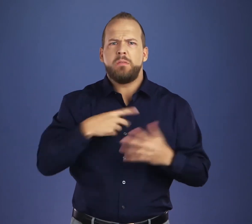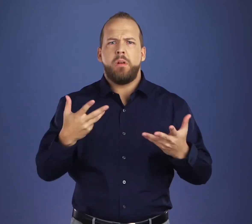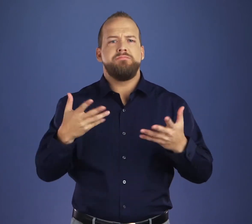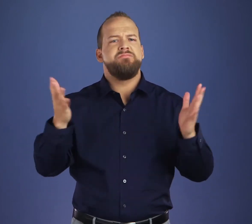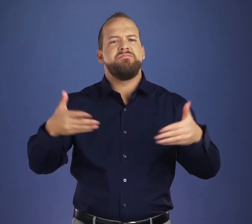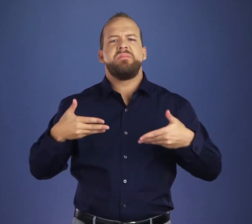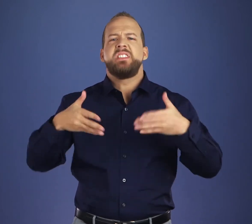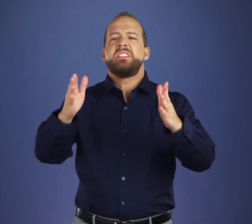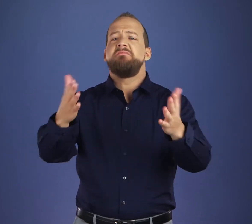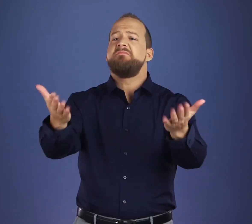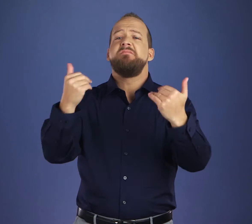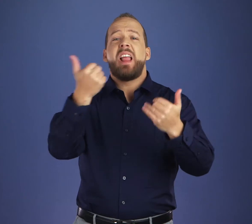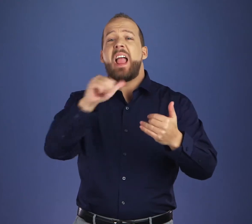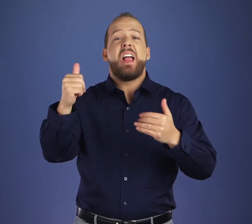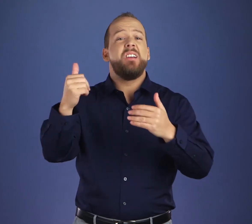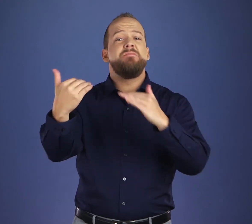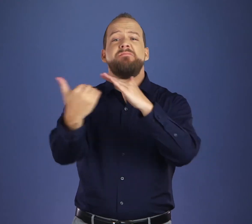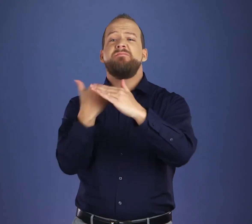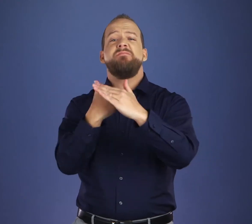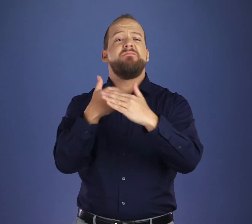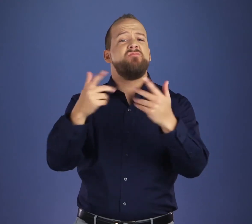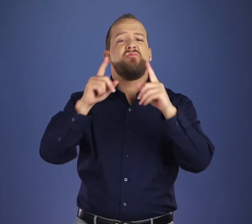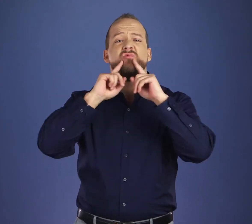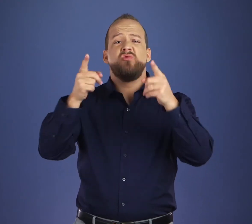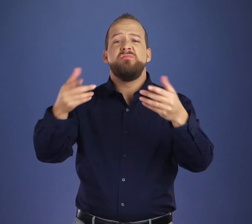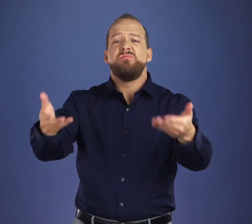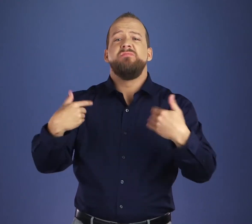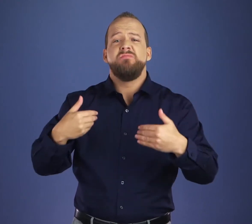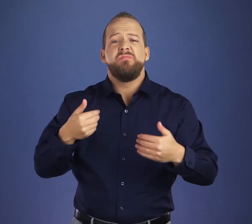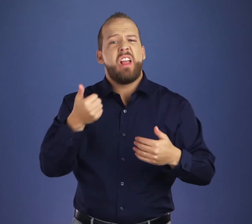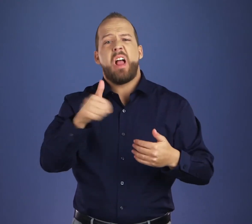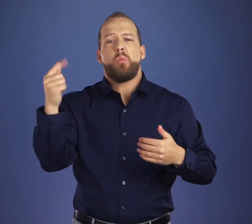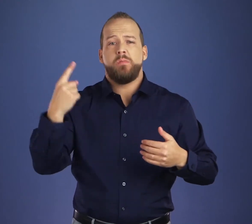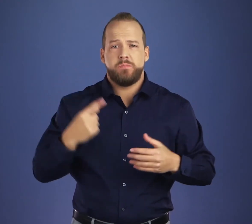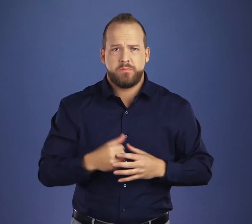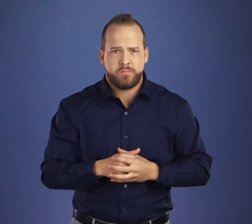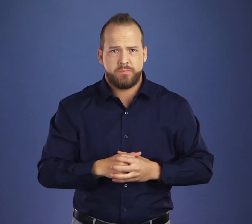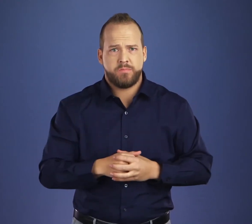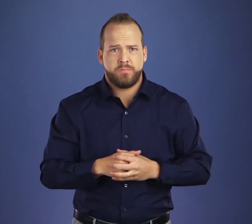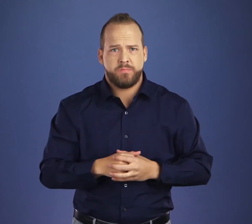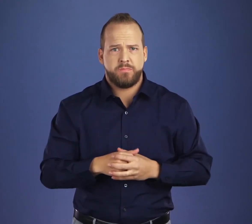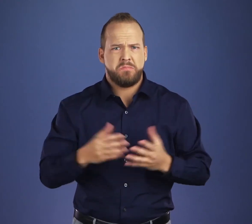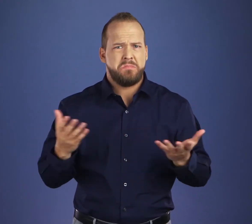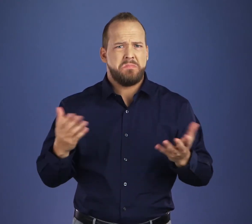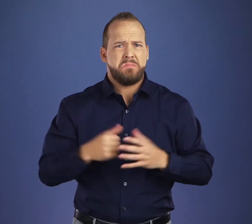Why did we leave it to each newcomer to decide himself whether he was an alcoholic and whether he should join us?